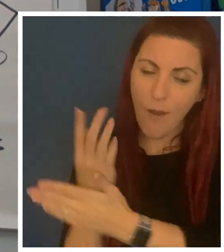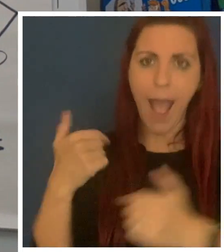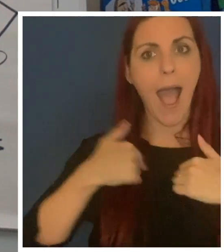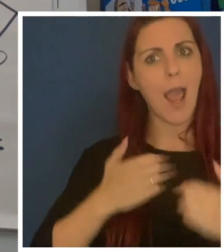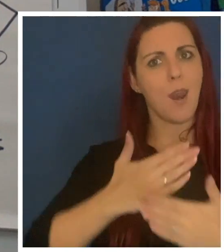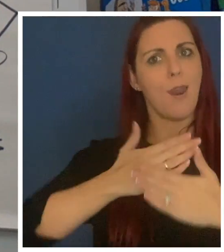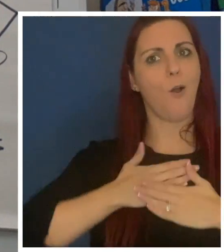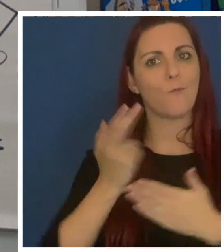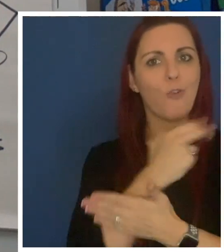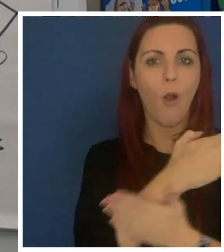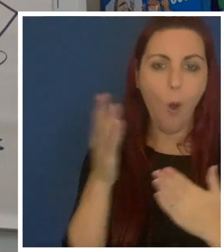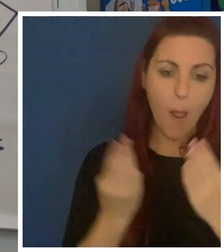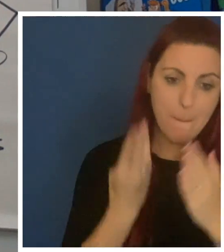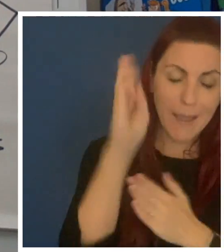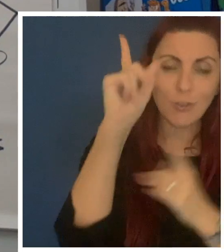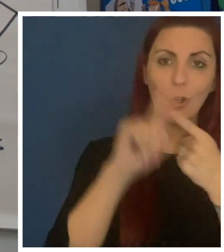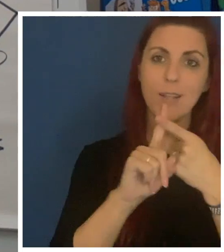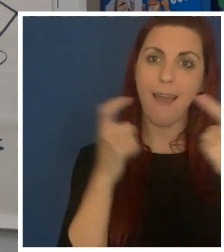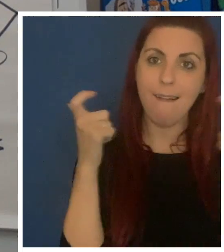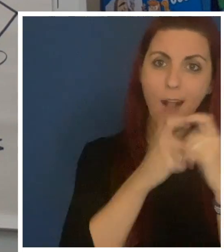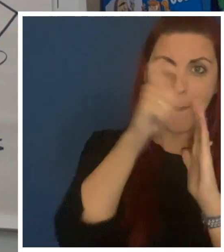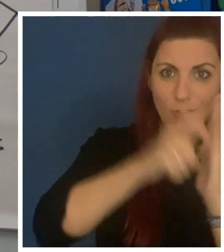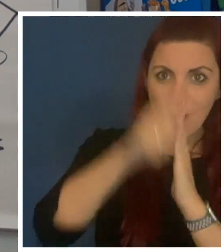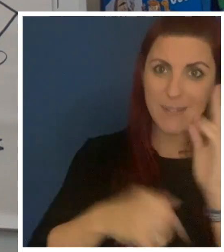and all the comic strips that are in there as well.